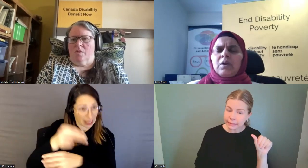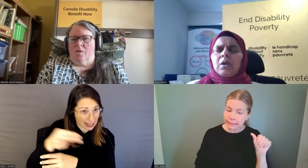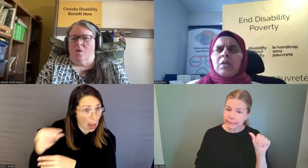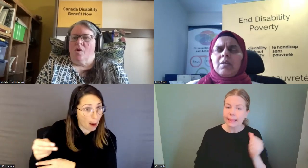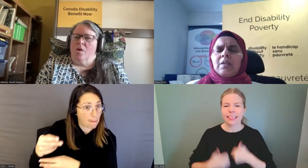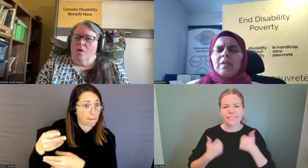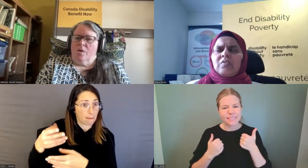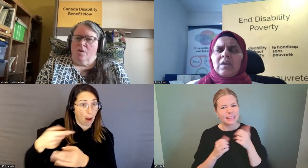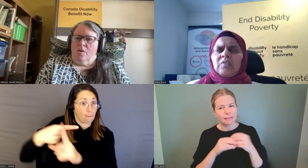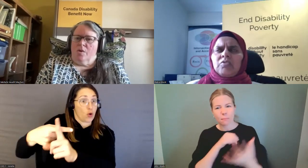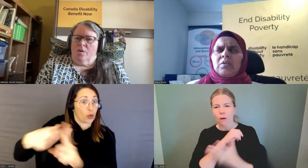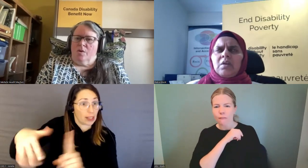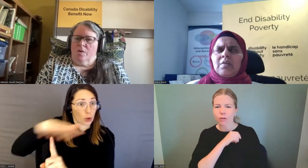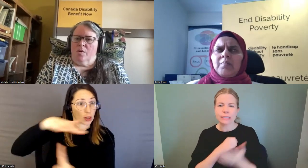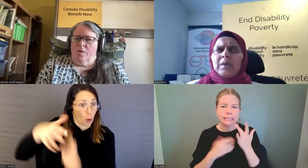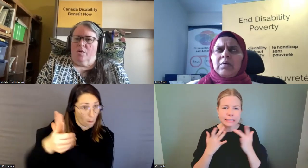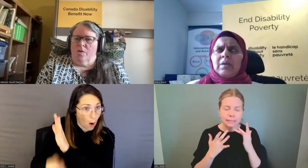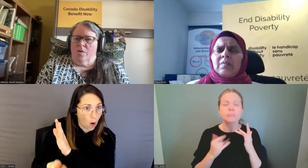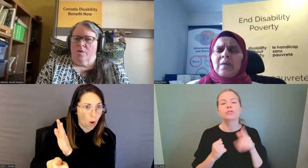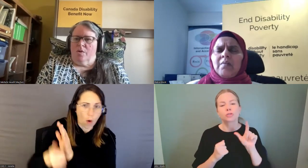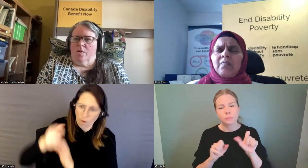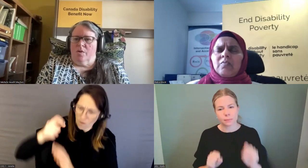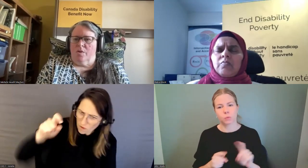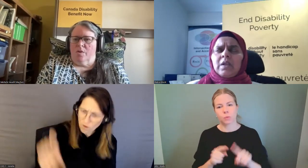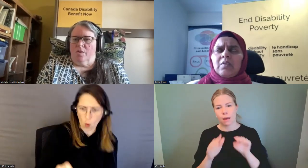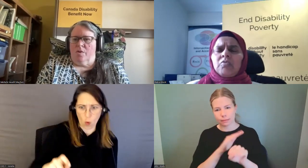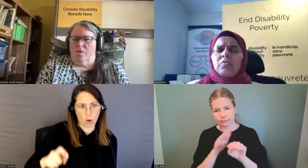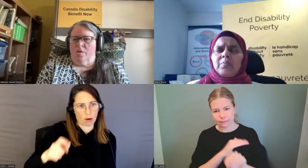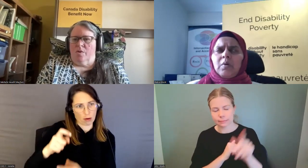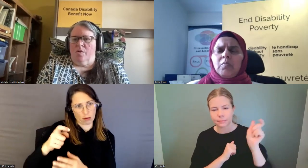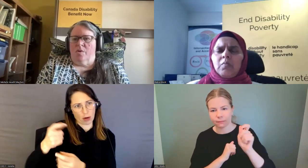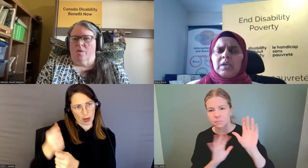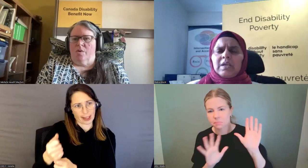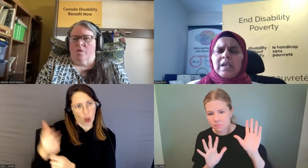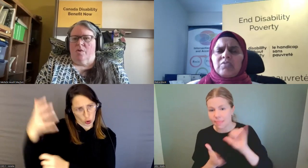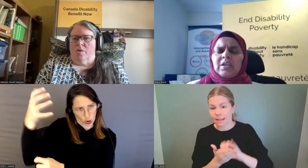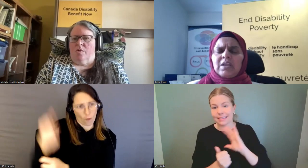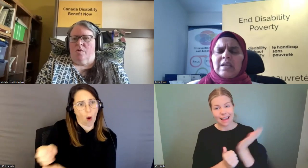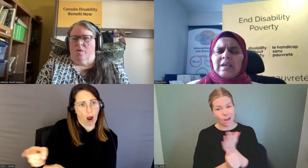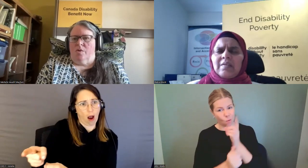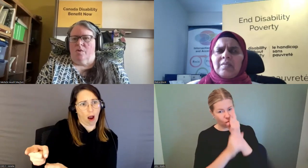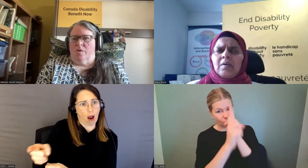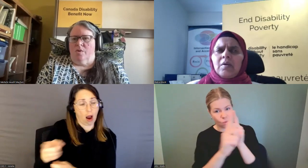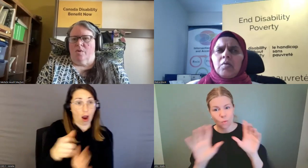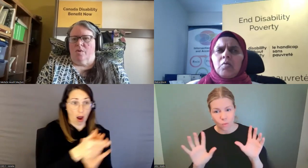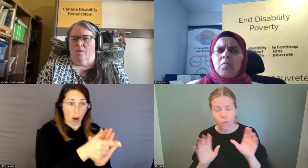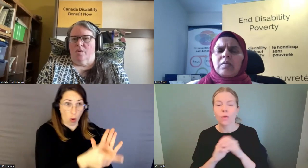THE LEGISLATION -- THE BILL ITSELF IS WRITTEN TO SUPPORT WORKING-AGE CANADIANS WHO ARE THE